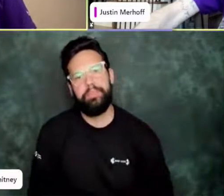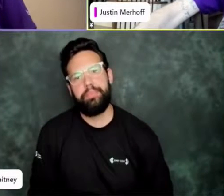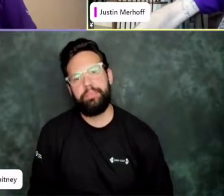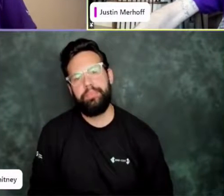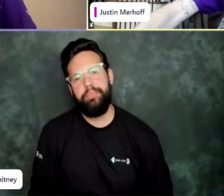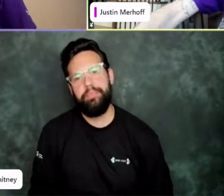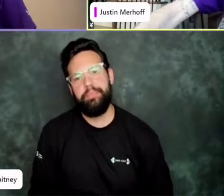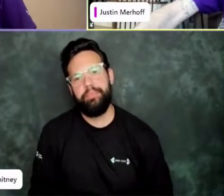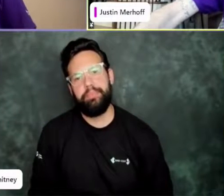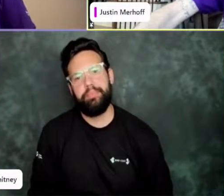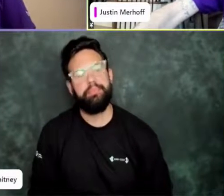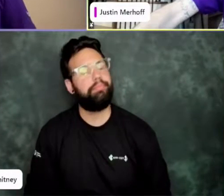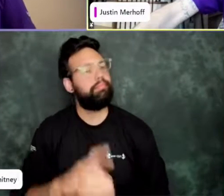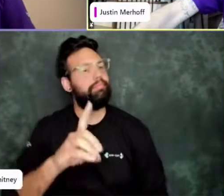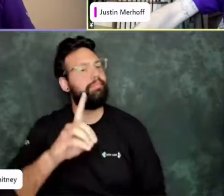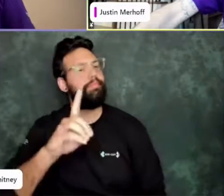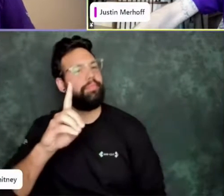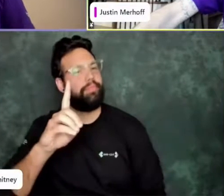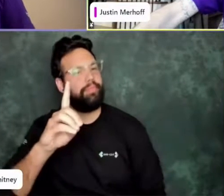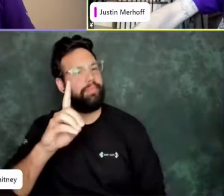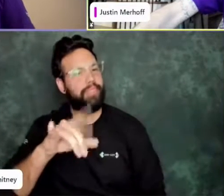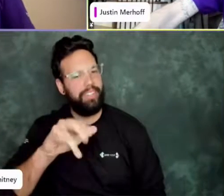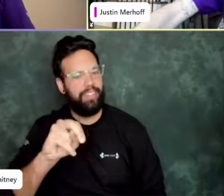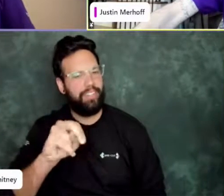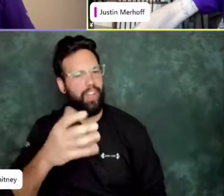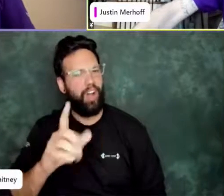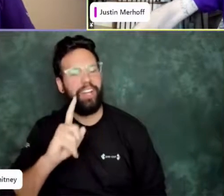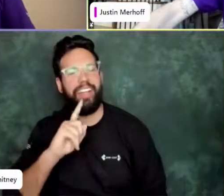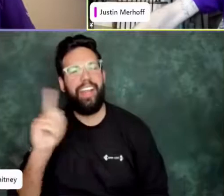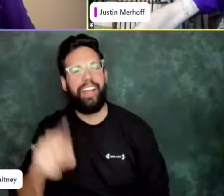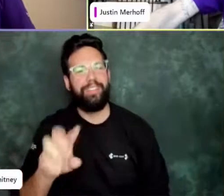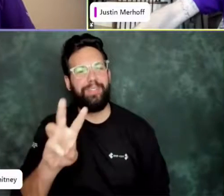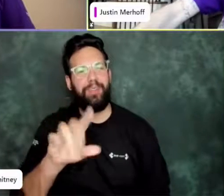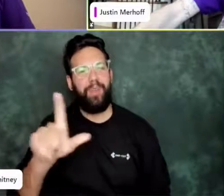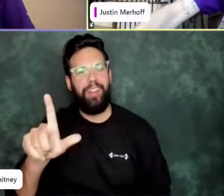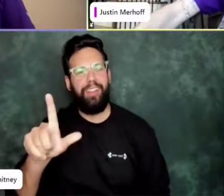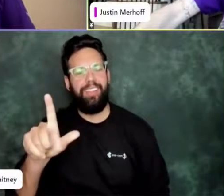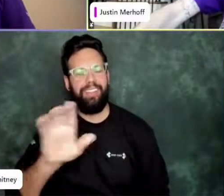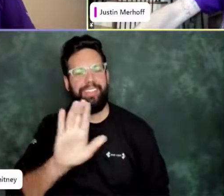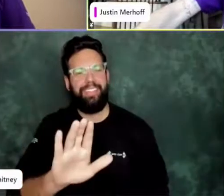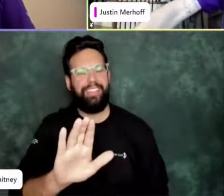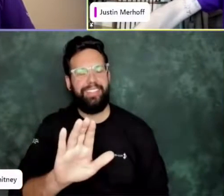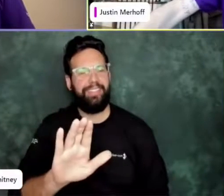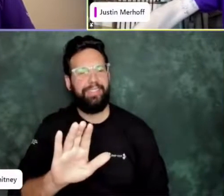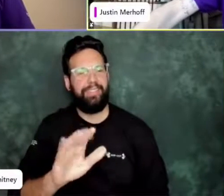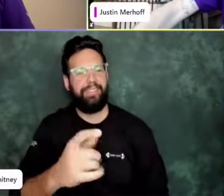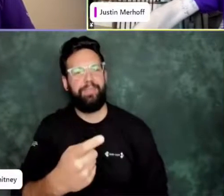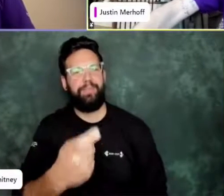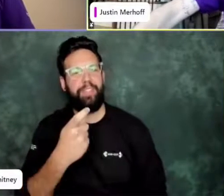And Dylan got to Will's question in seconds and Will asked, "What data is sent up to the hub?